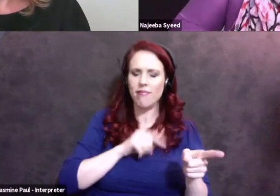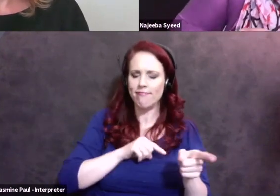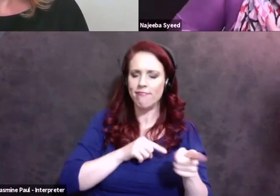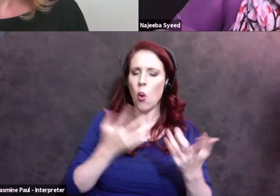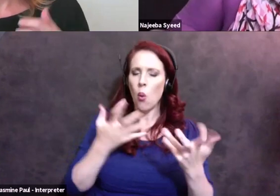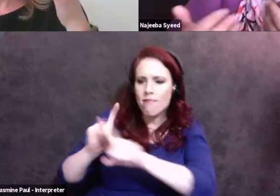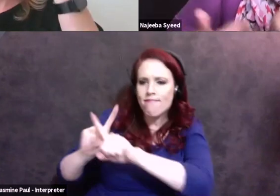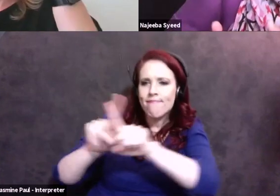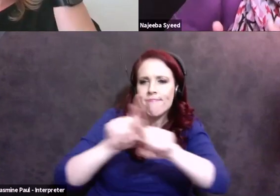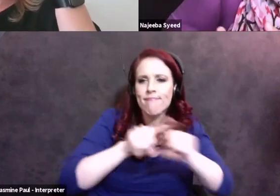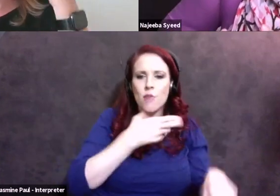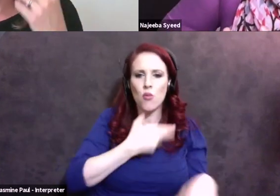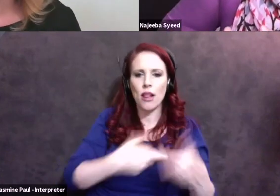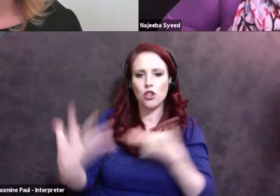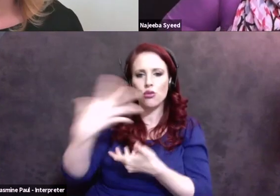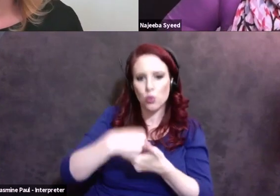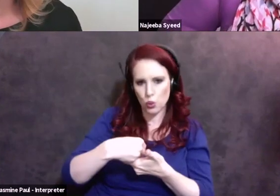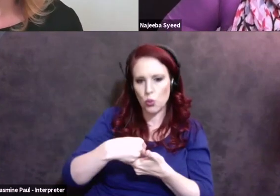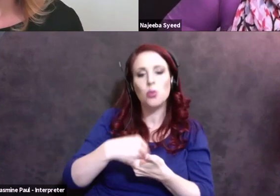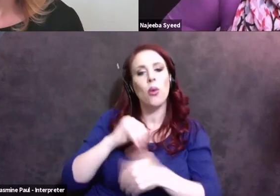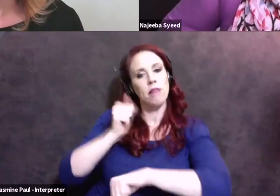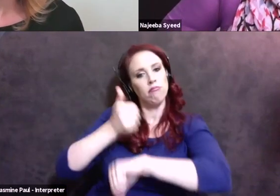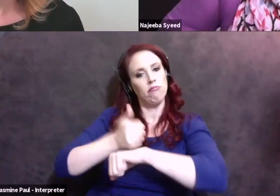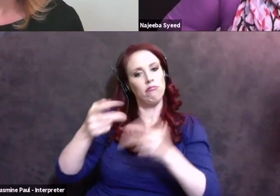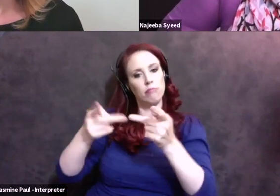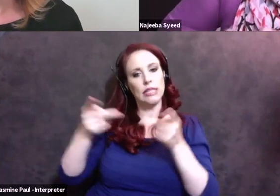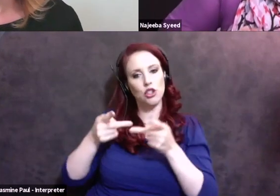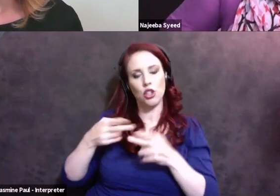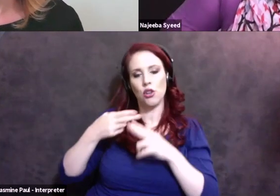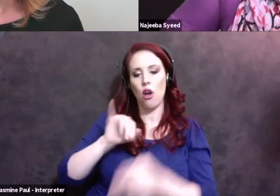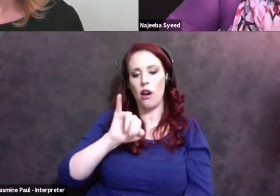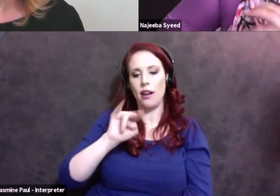and started a position called intra religious education.